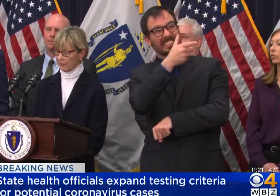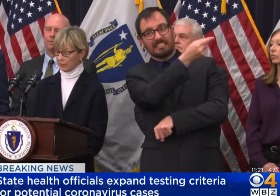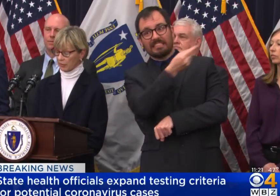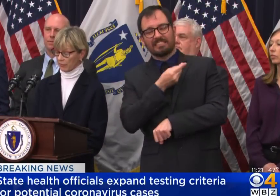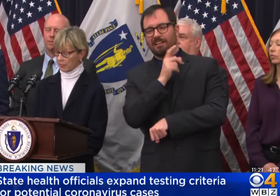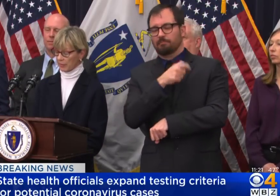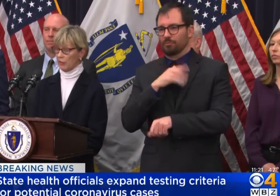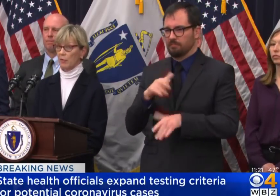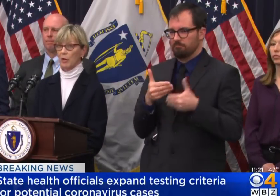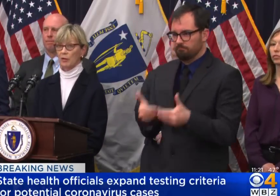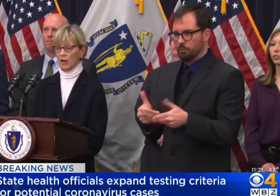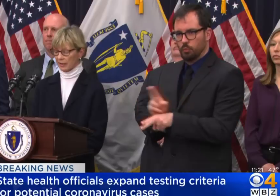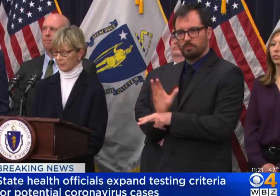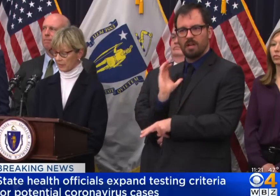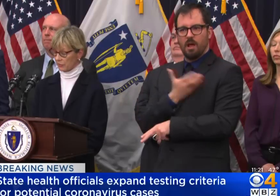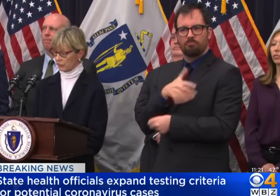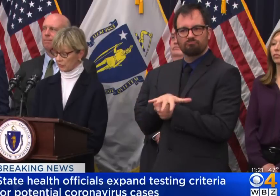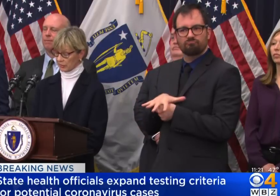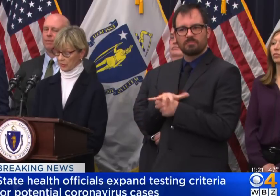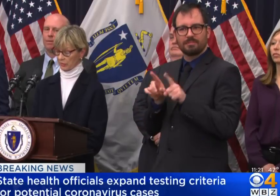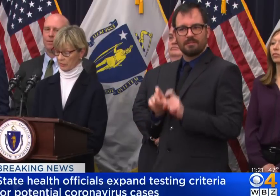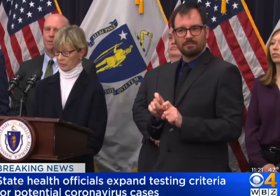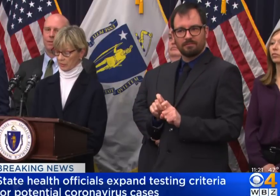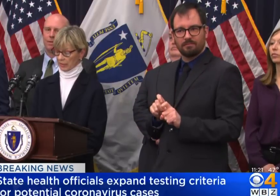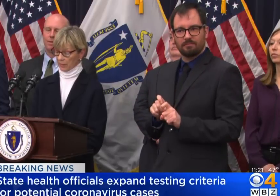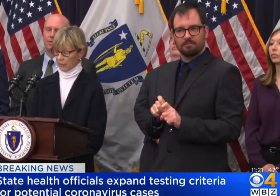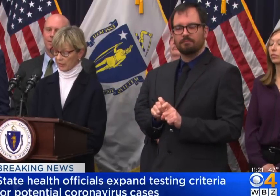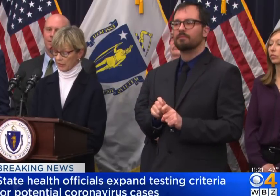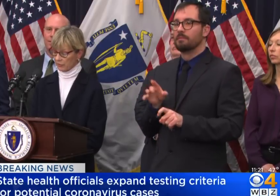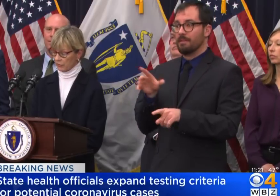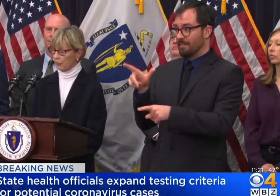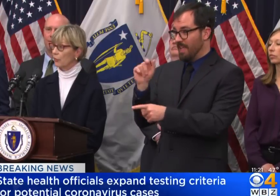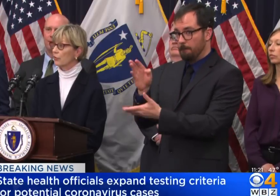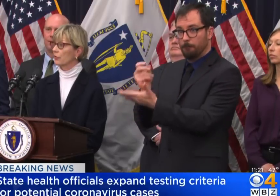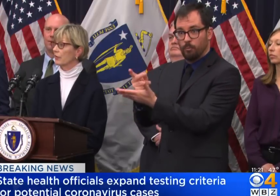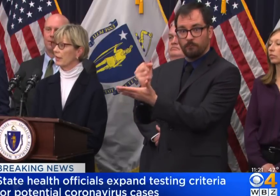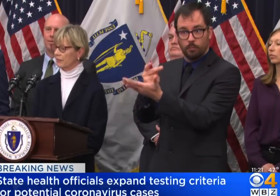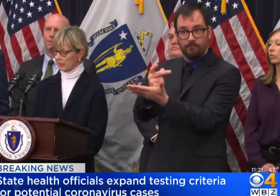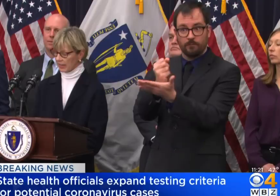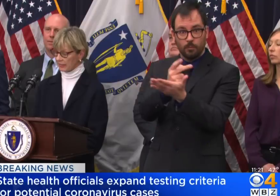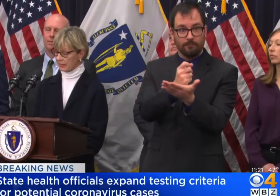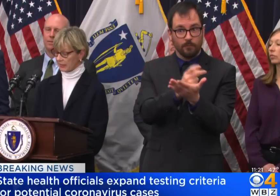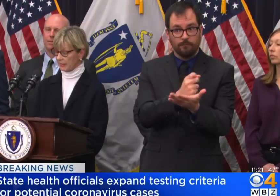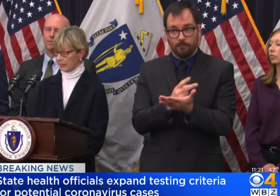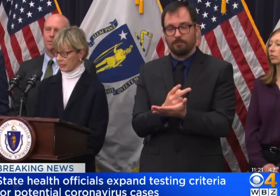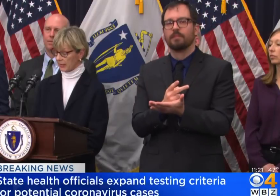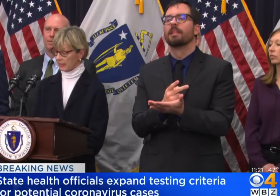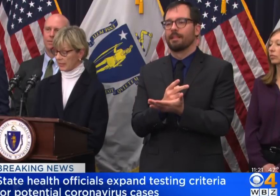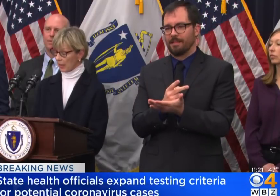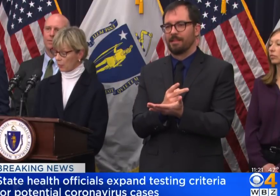APPROVED BY THE FDA. AS WE HAVE REPEATEDLY SAID, IT IS CRITICAL THAT MORE LABS BE APPROVED BY THE FEDERAL